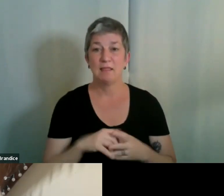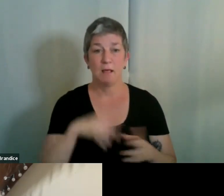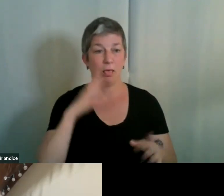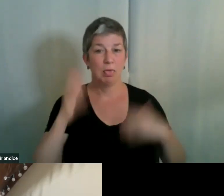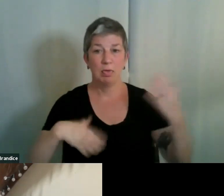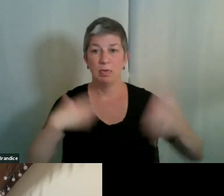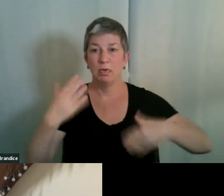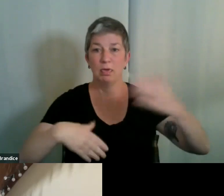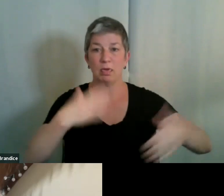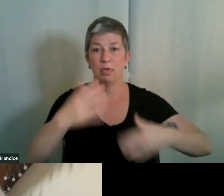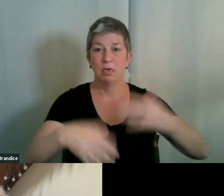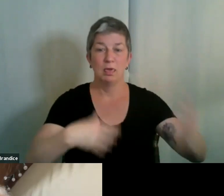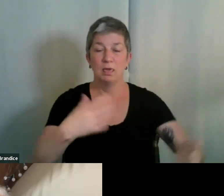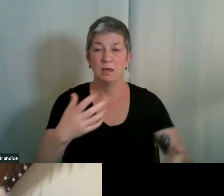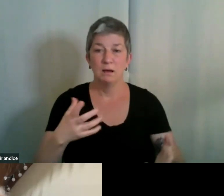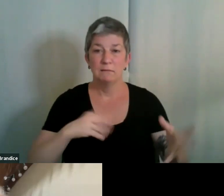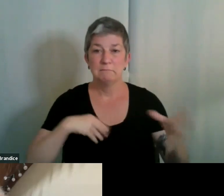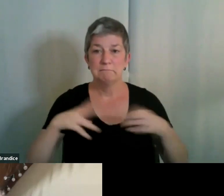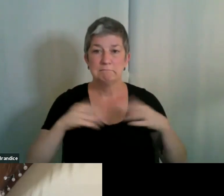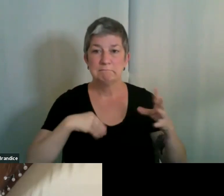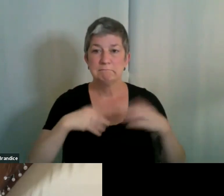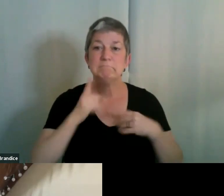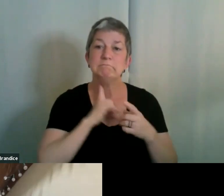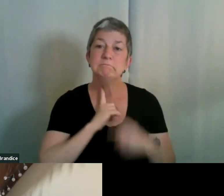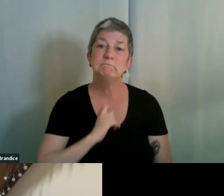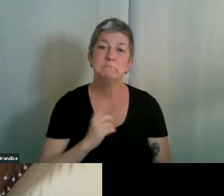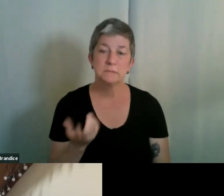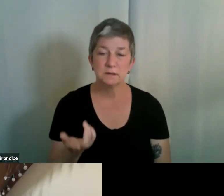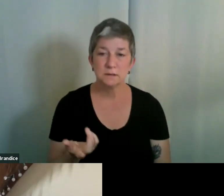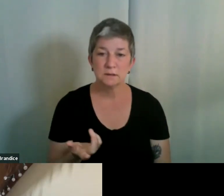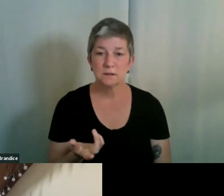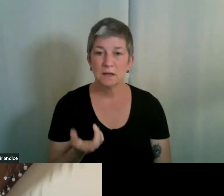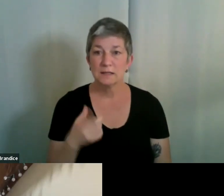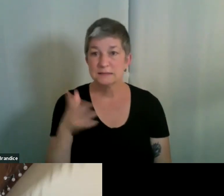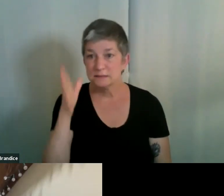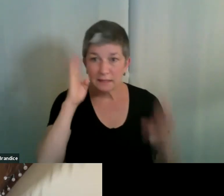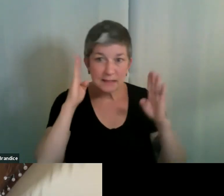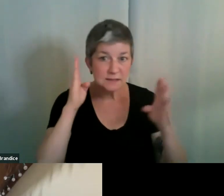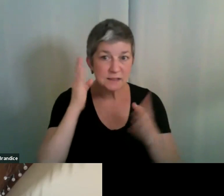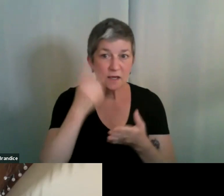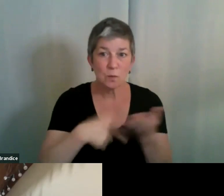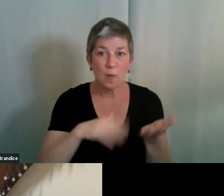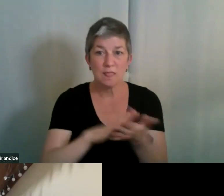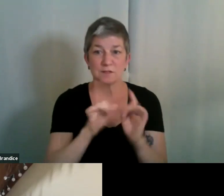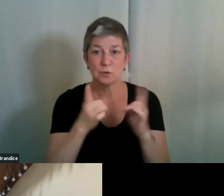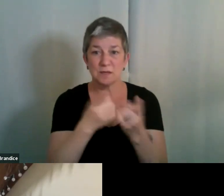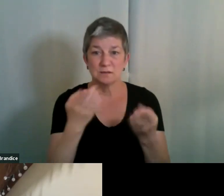that's the wrong word to use, but they go into a situation, just listening to what the school district has to say. So I